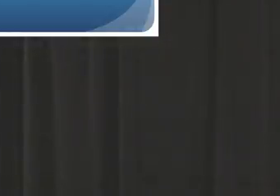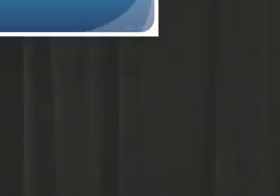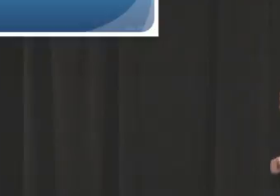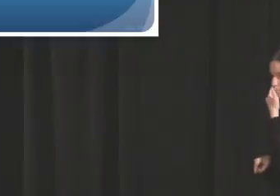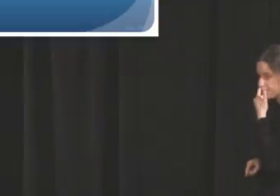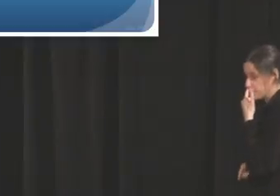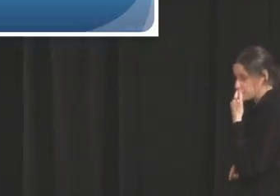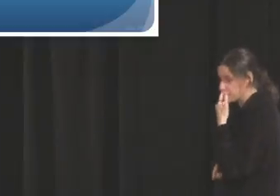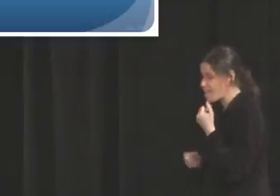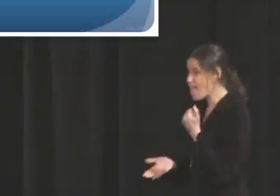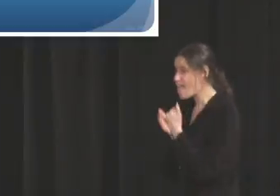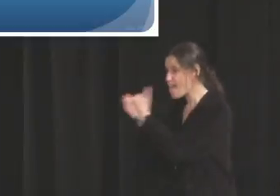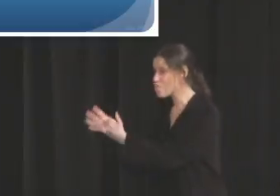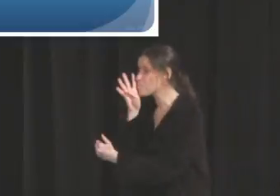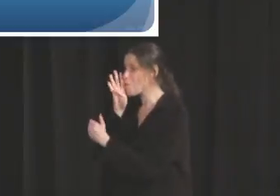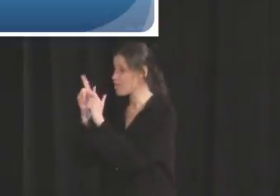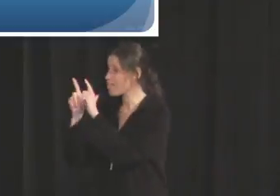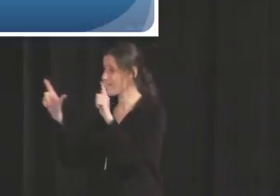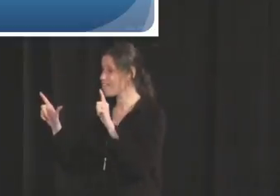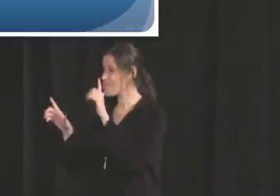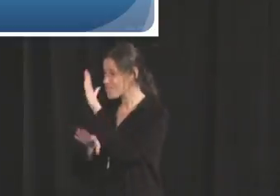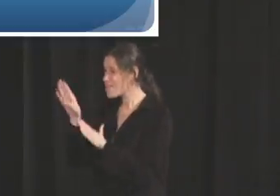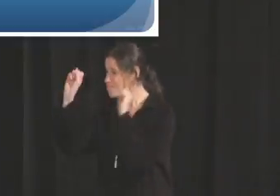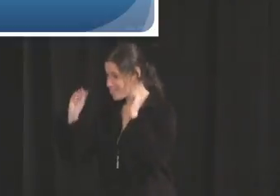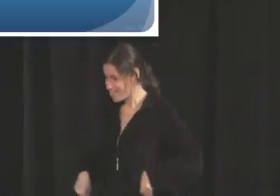And it can only help,